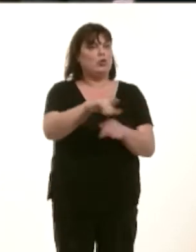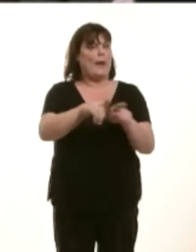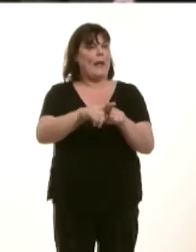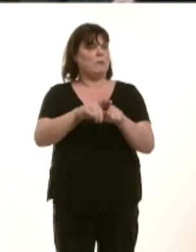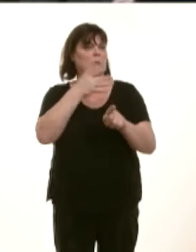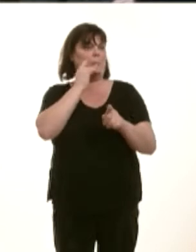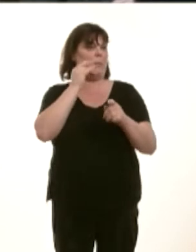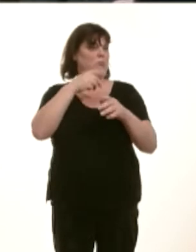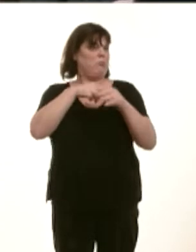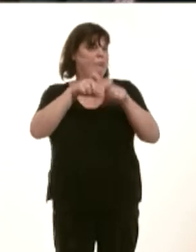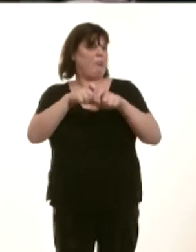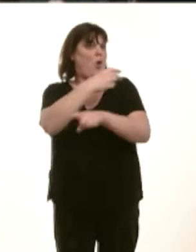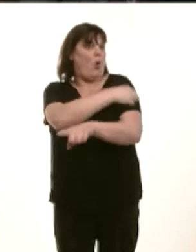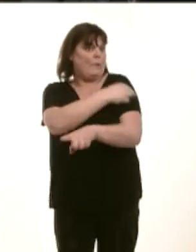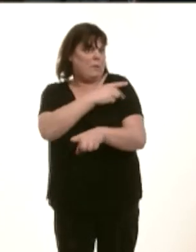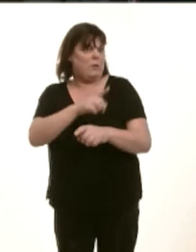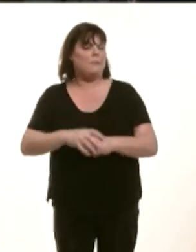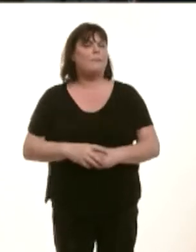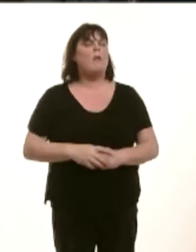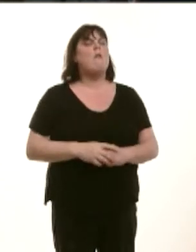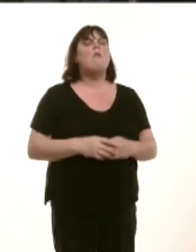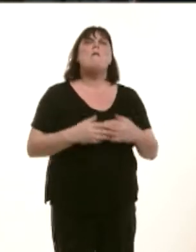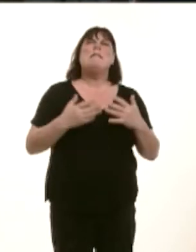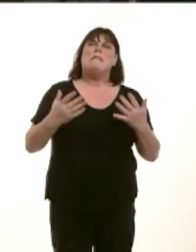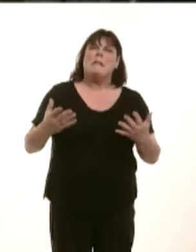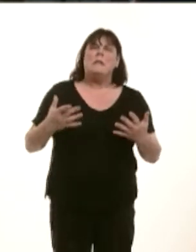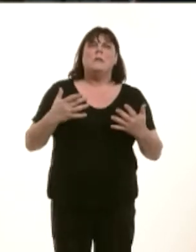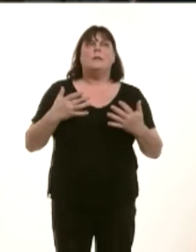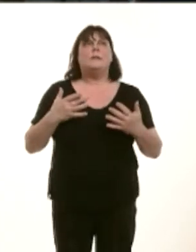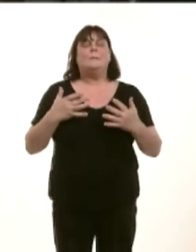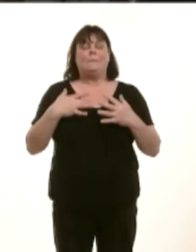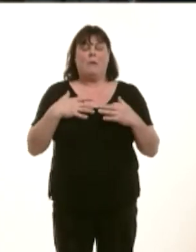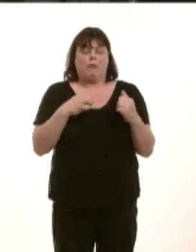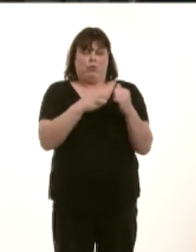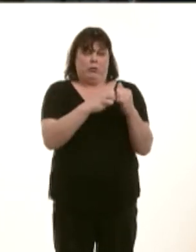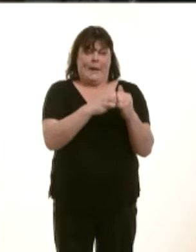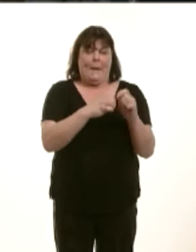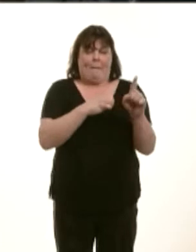Iíd be careful, though, in terms of creating a situation where those Welsh dairy farmers